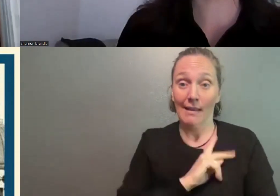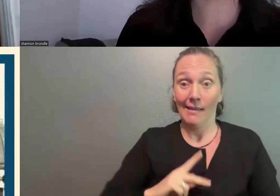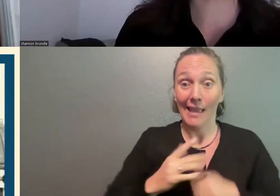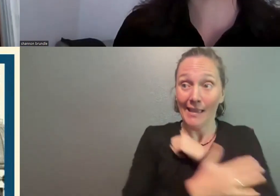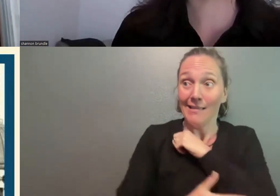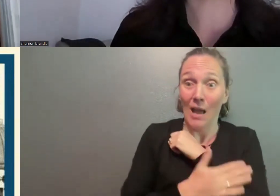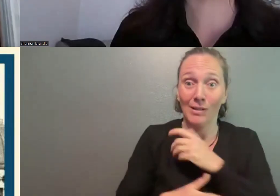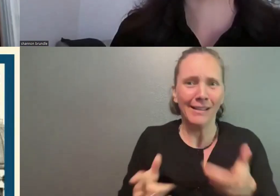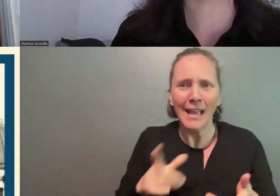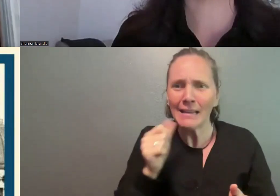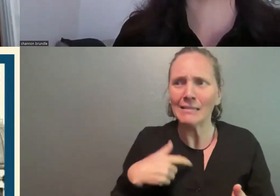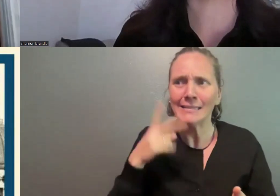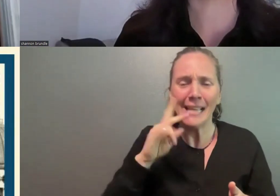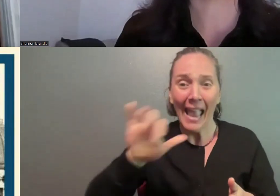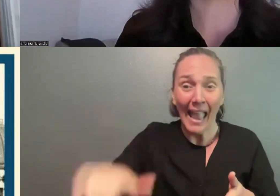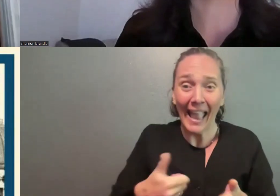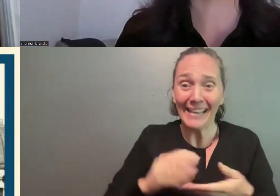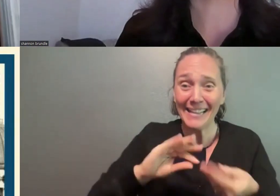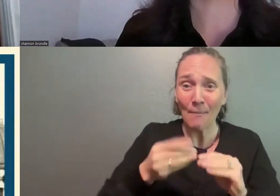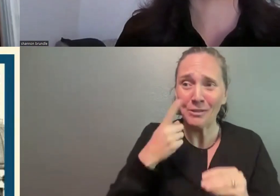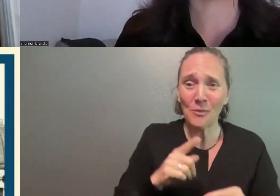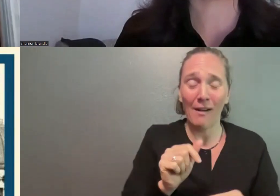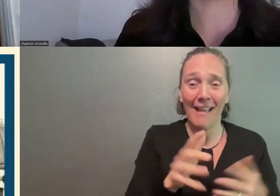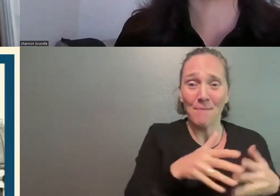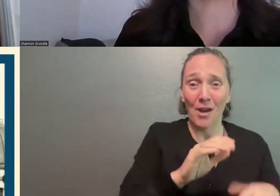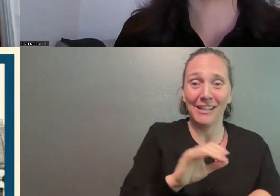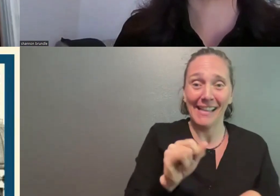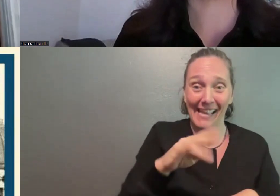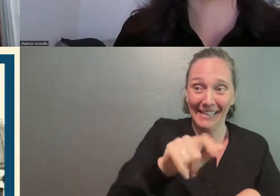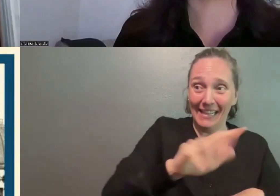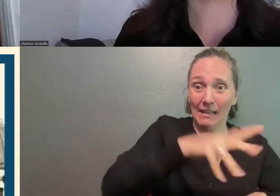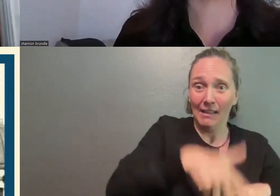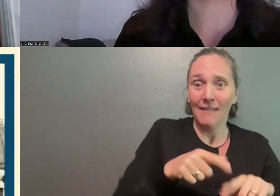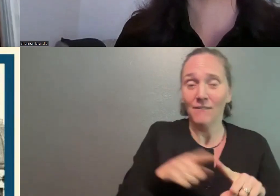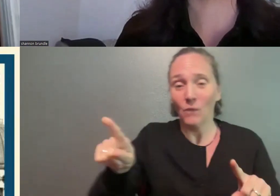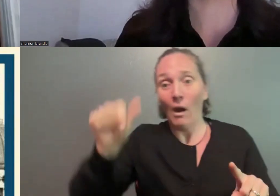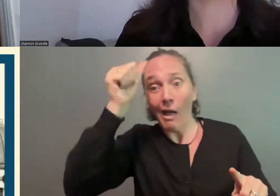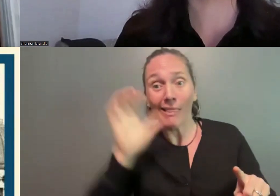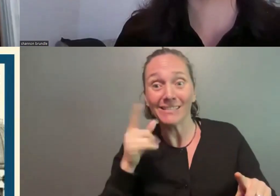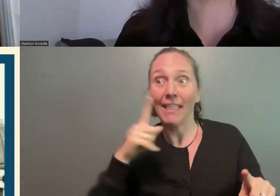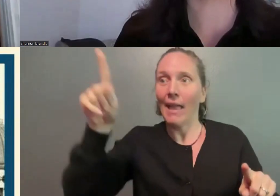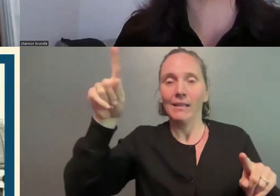or Alaska Native population who are displaced, dispossessed from Alaska to here. That really